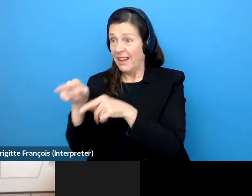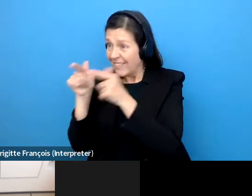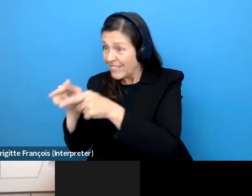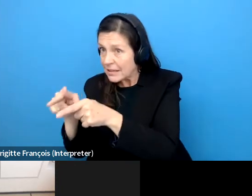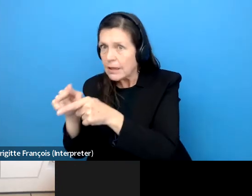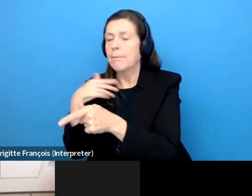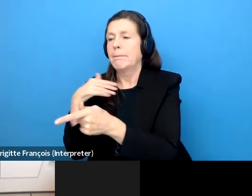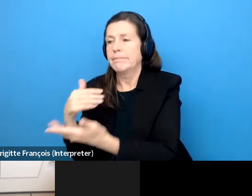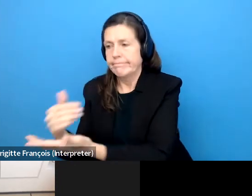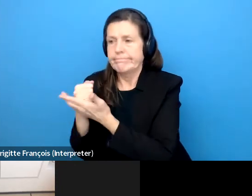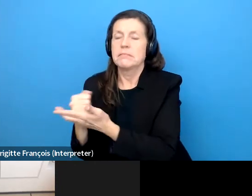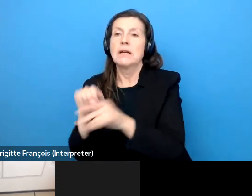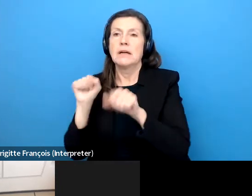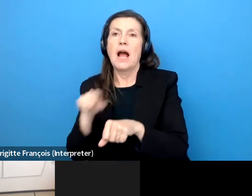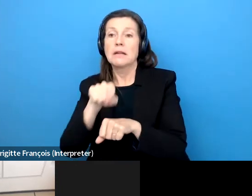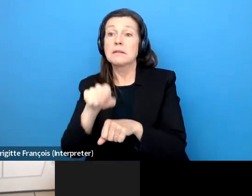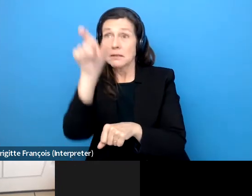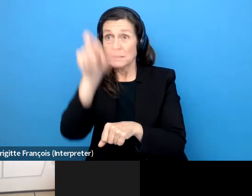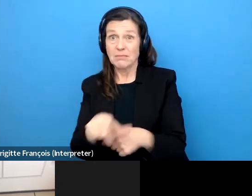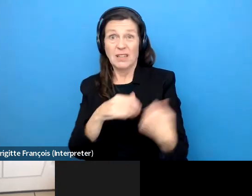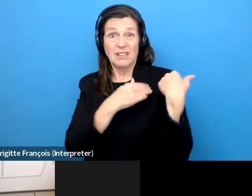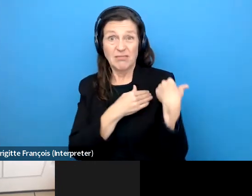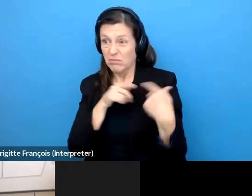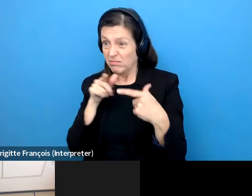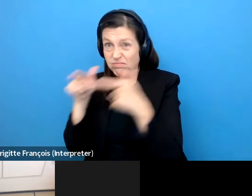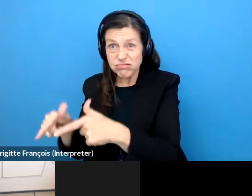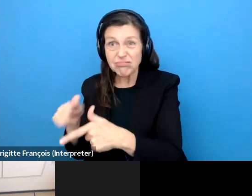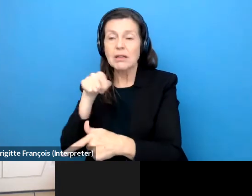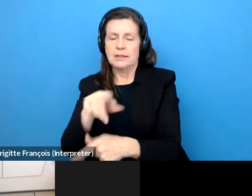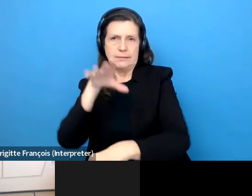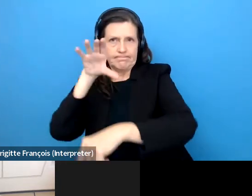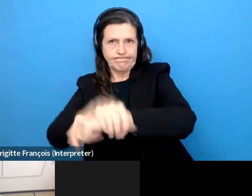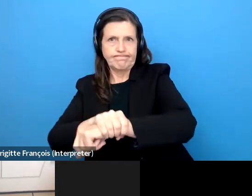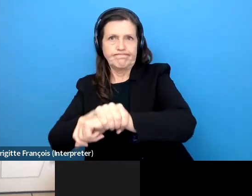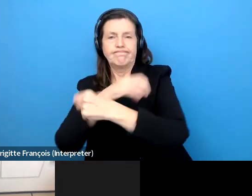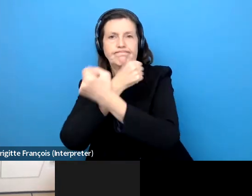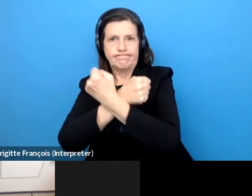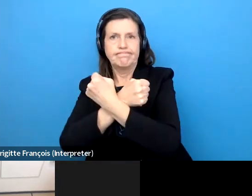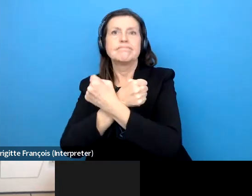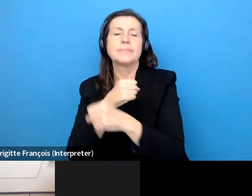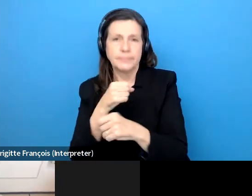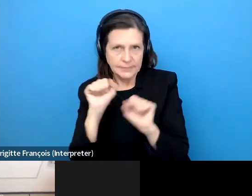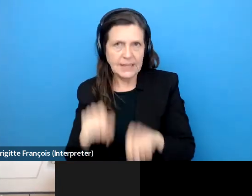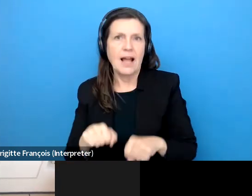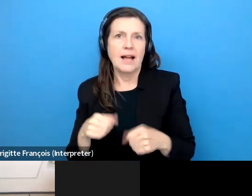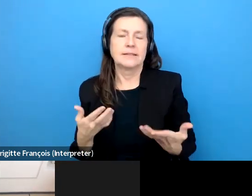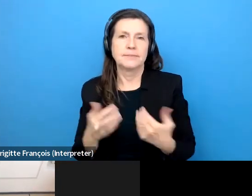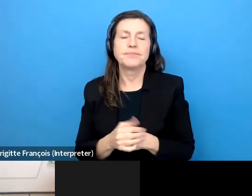I just wanted to give you this more detailed information. In all areas, in Spain, the national police